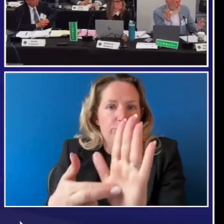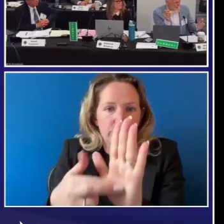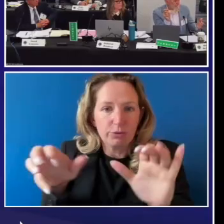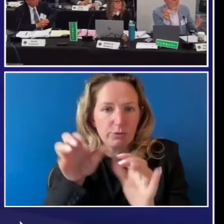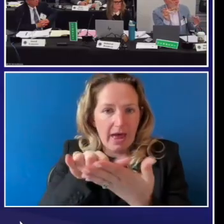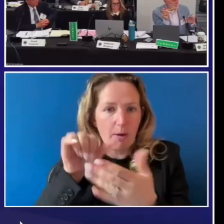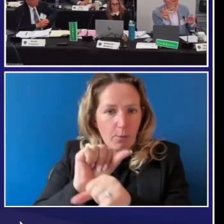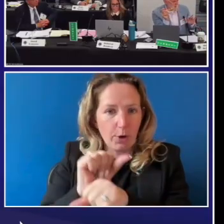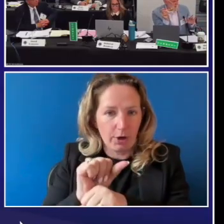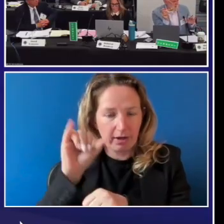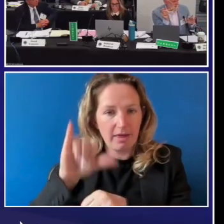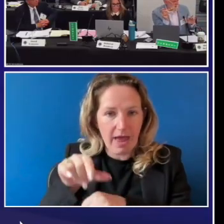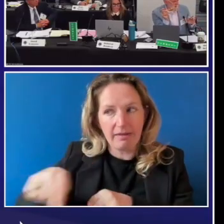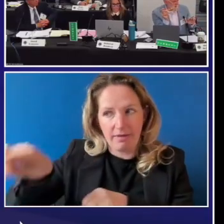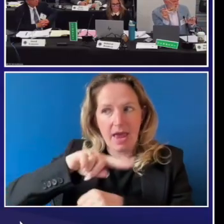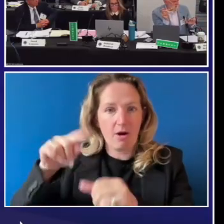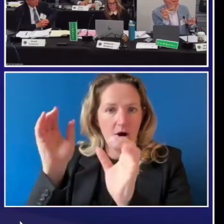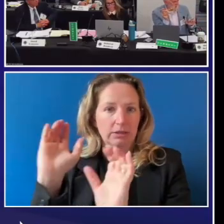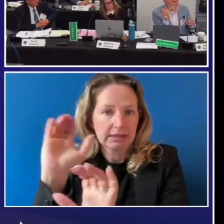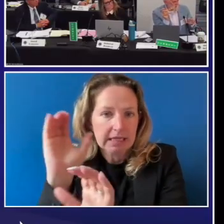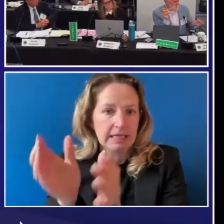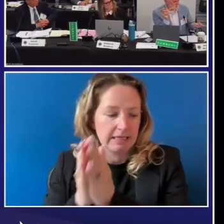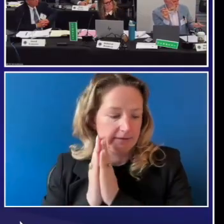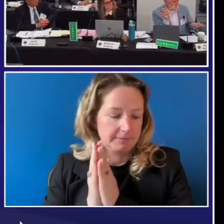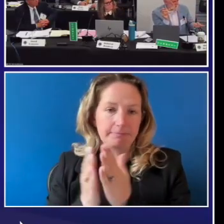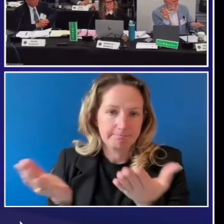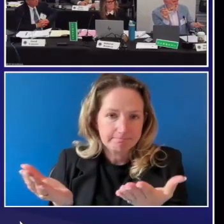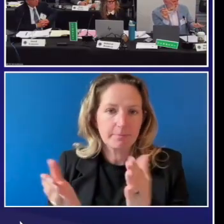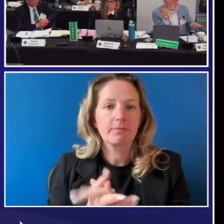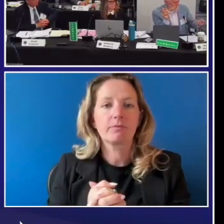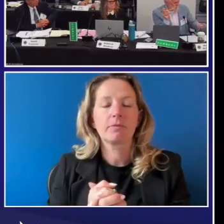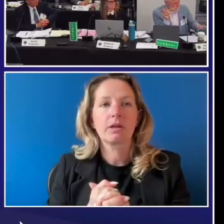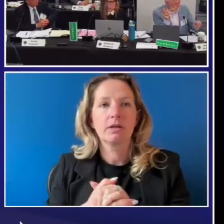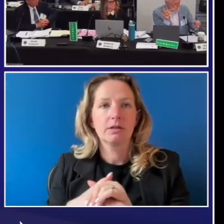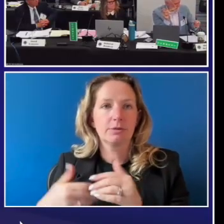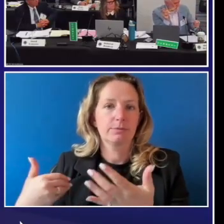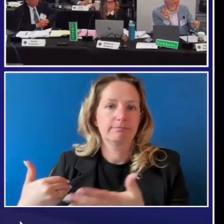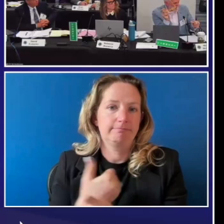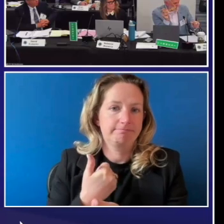Uh, um, to to, um, to gain uh, recognition by the secretary.